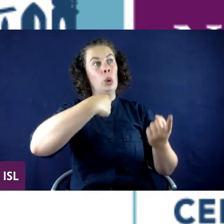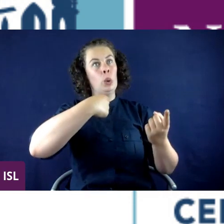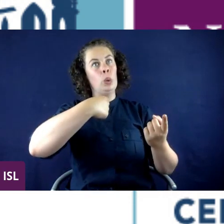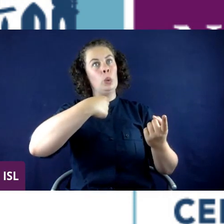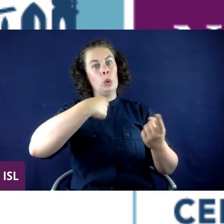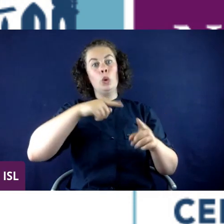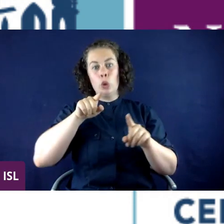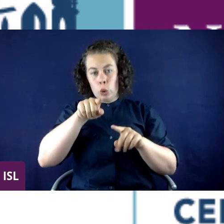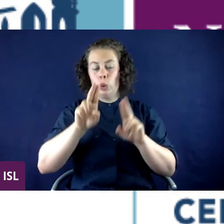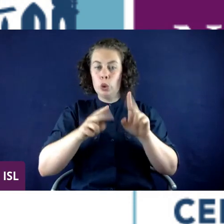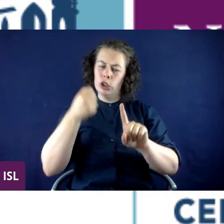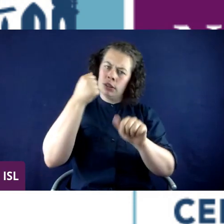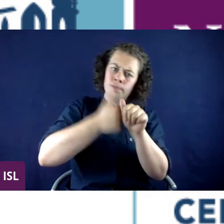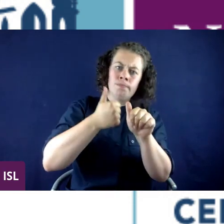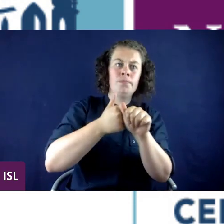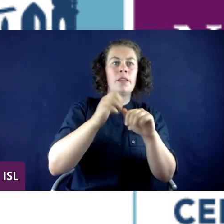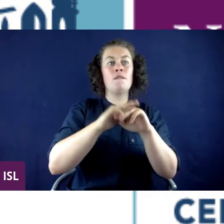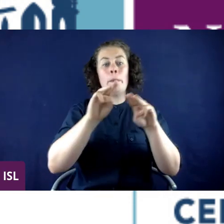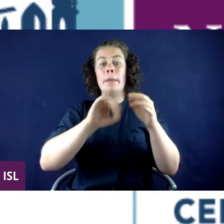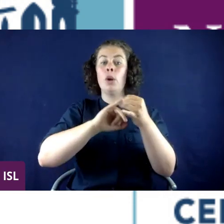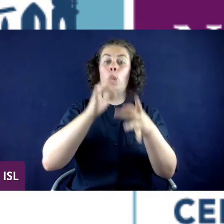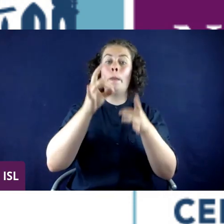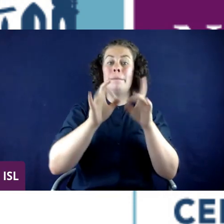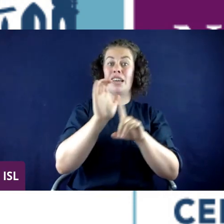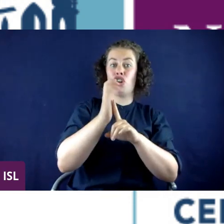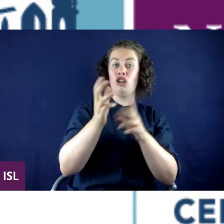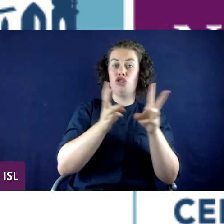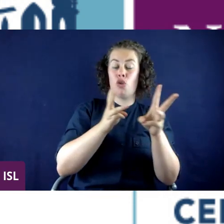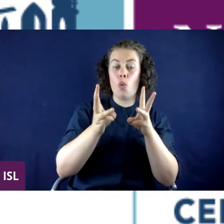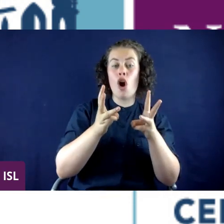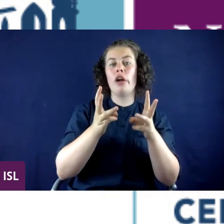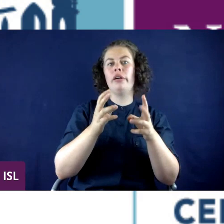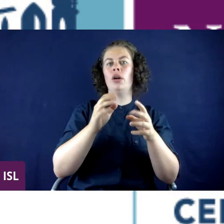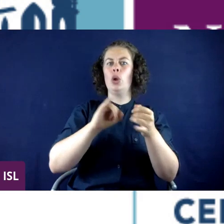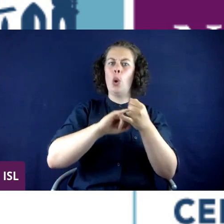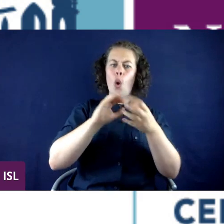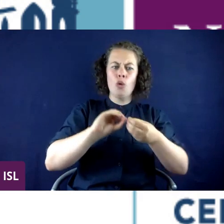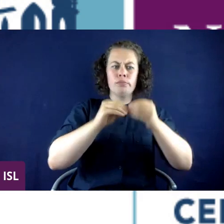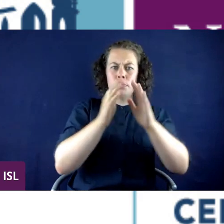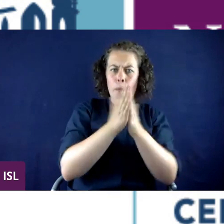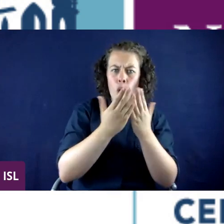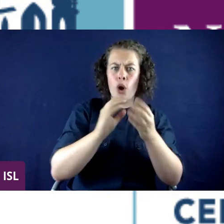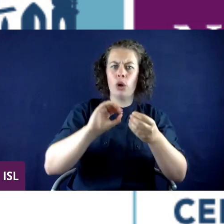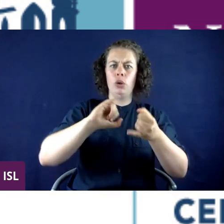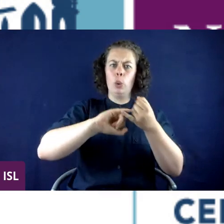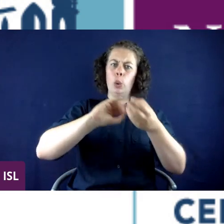that we put some kind of duty on the people who are doing this work.